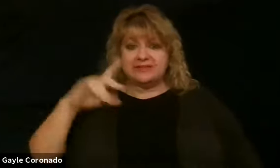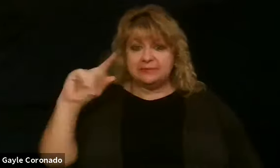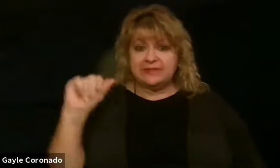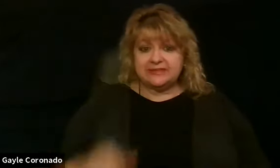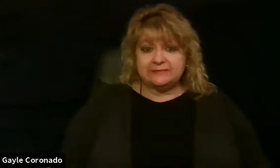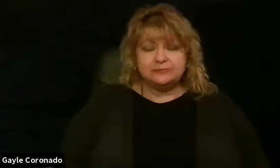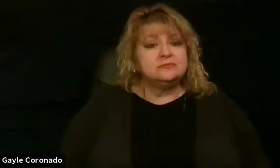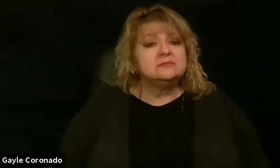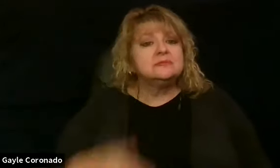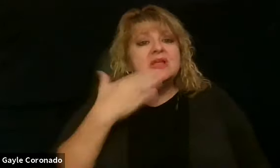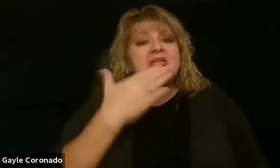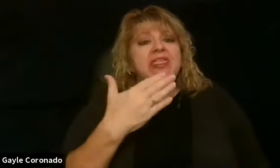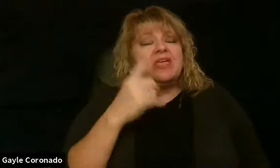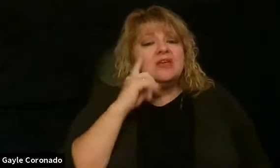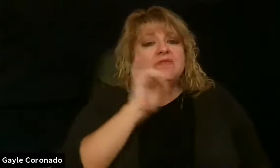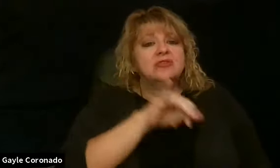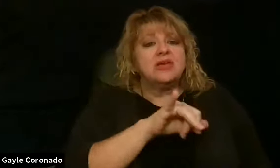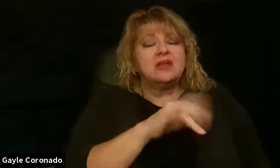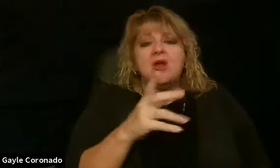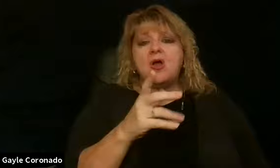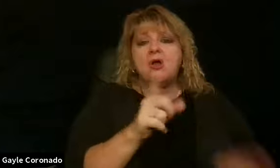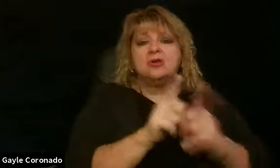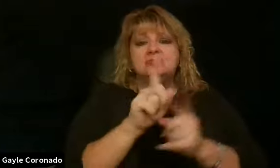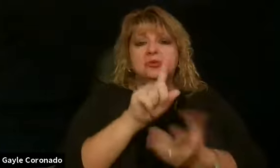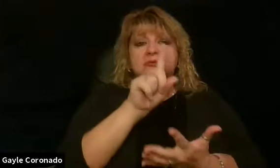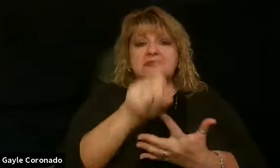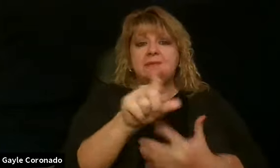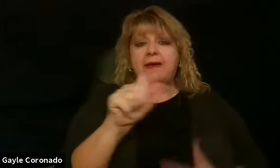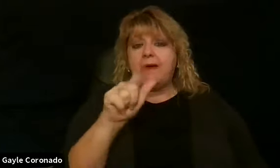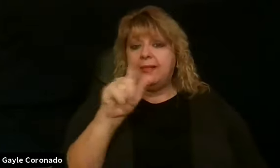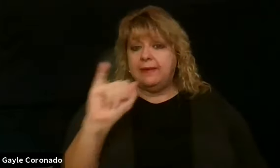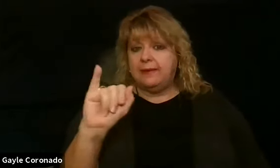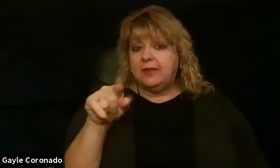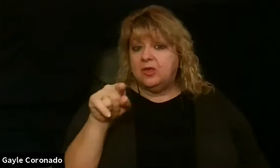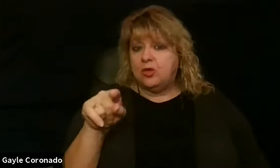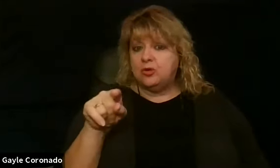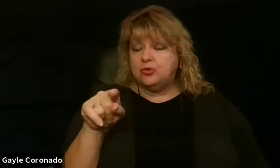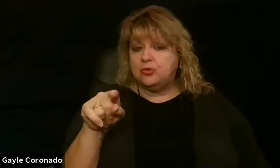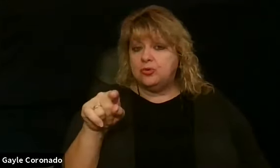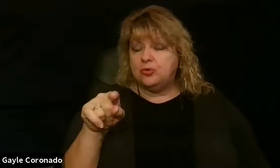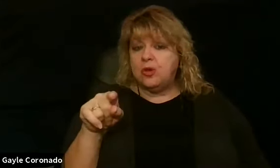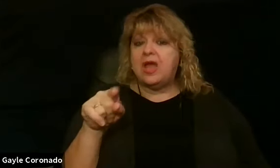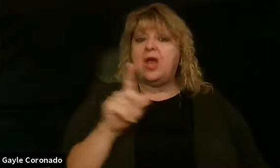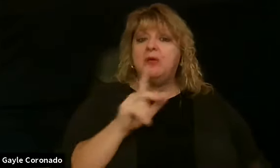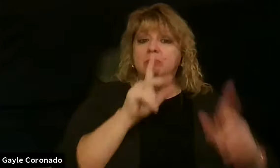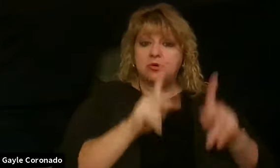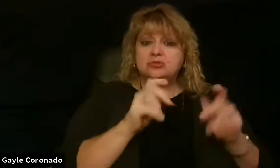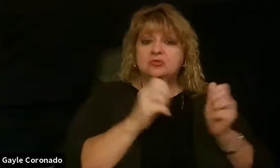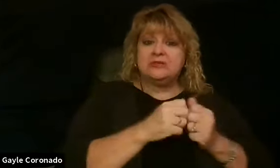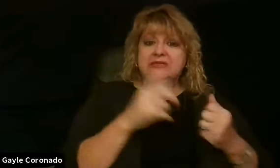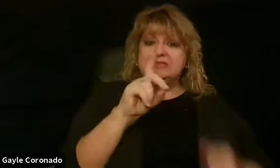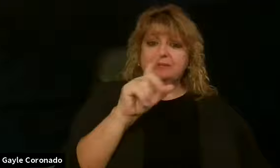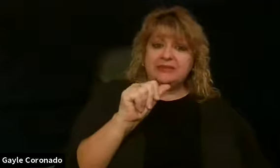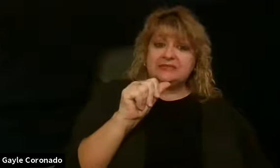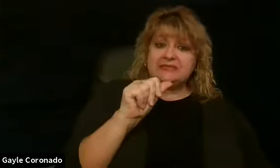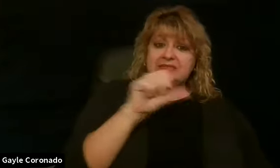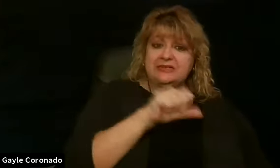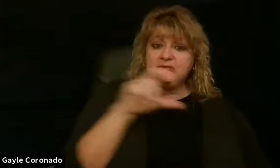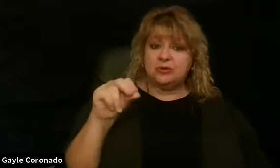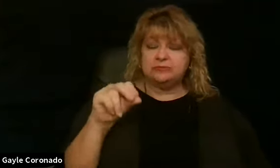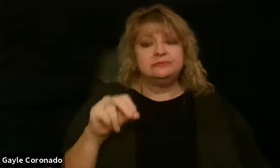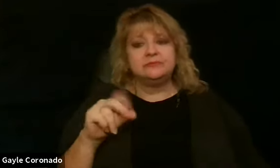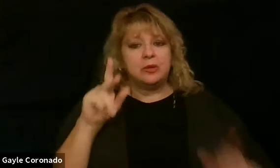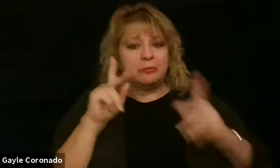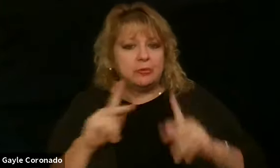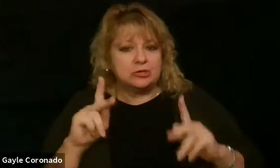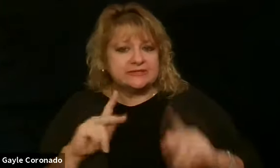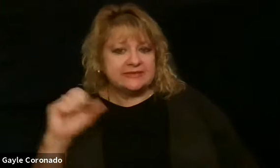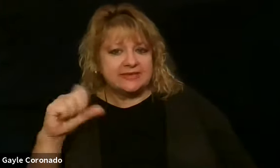Thank you for that answer I would like to pose the same question to Allie. Do you consider yourself as having a disability or Now personally yes I do.